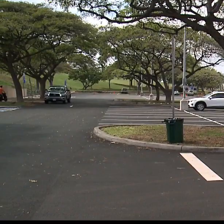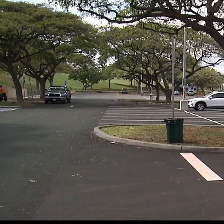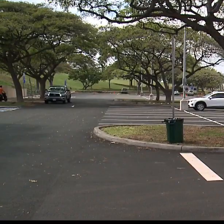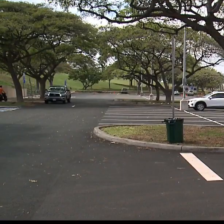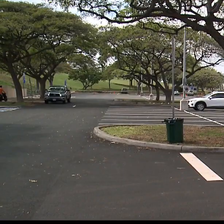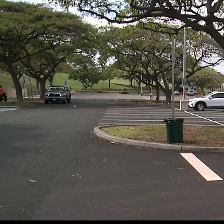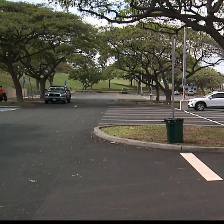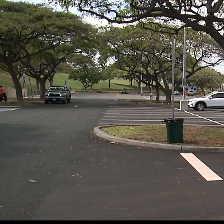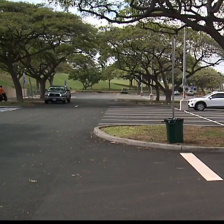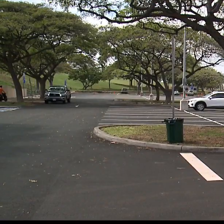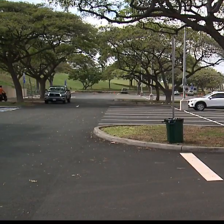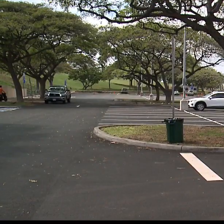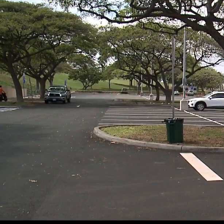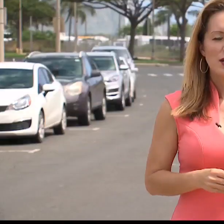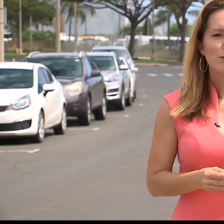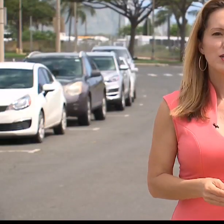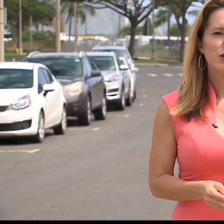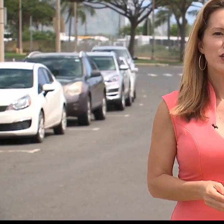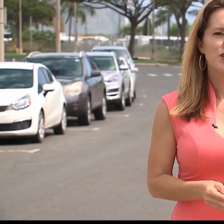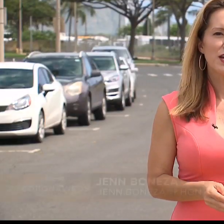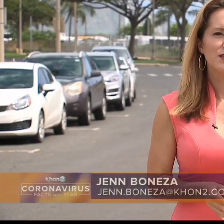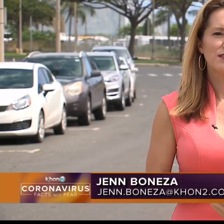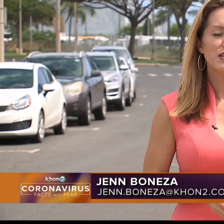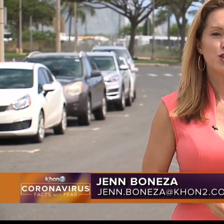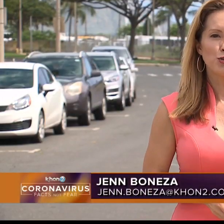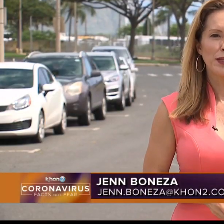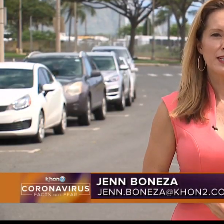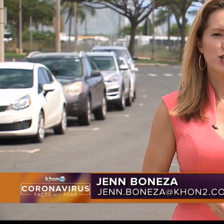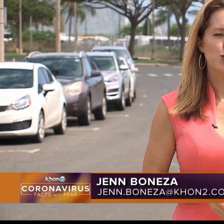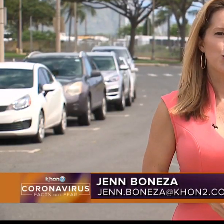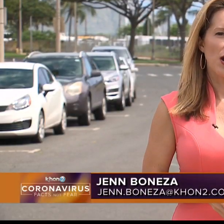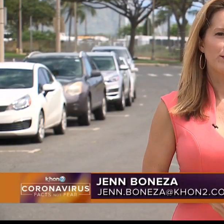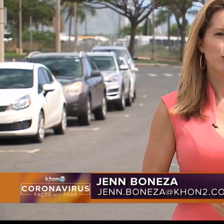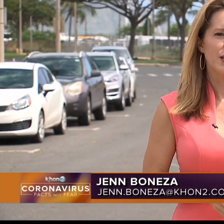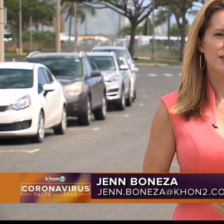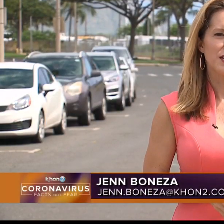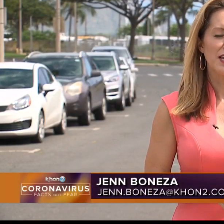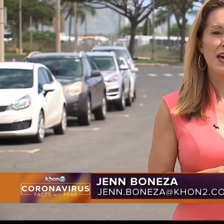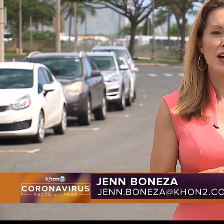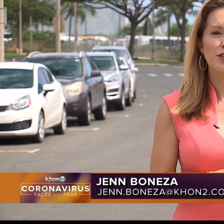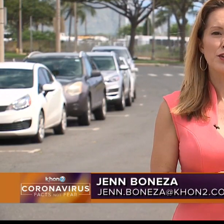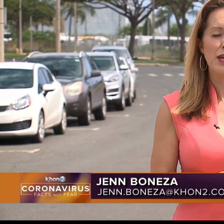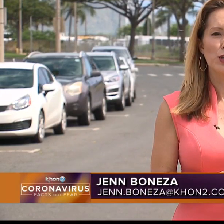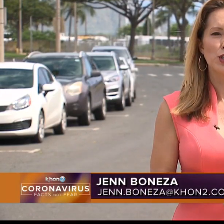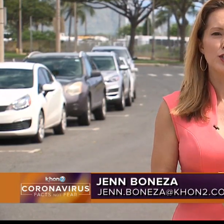KAKAAKO JENN BONEZA KHON2 NEWS WORKING FOR HAWAII. "